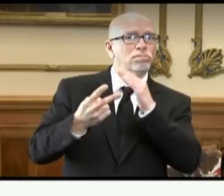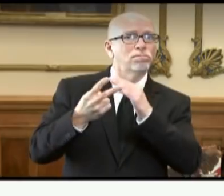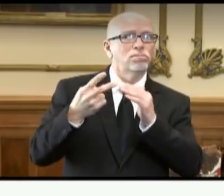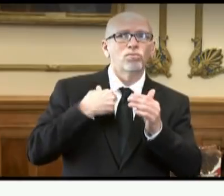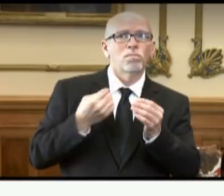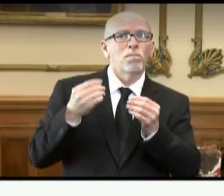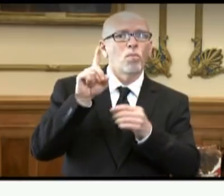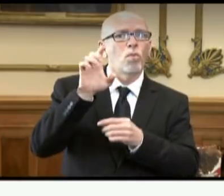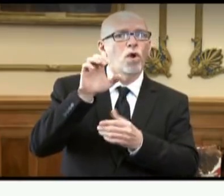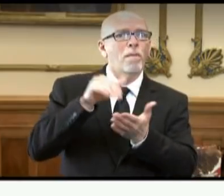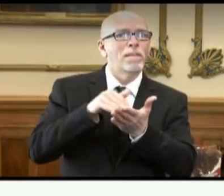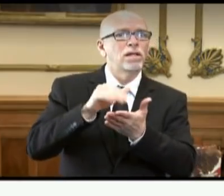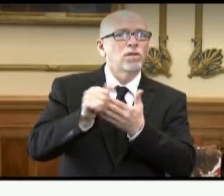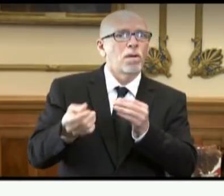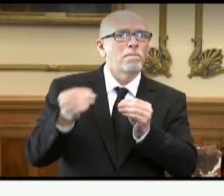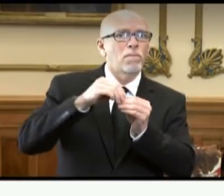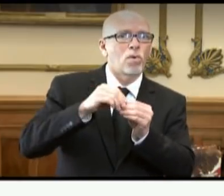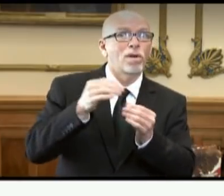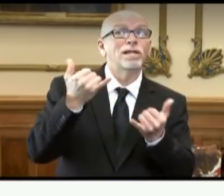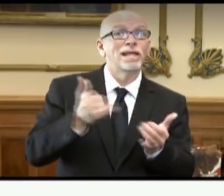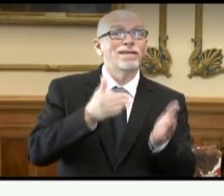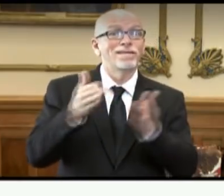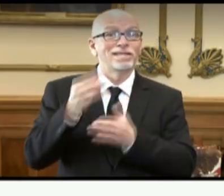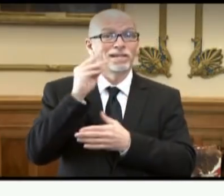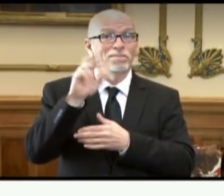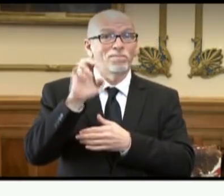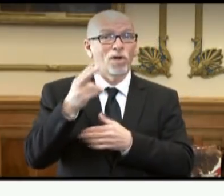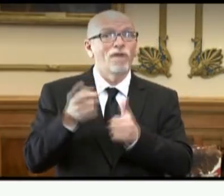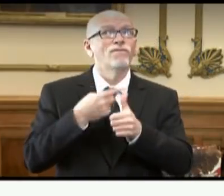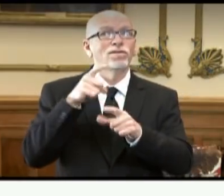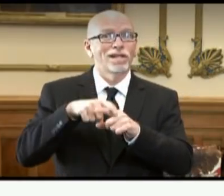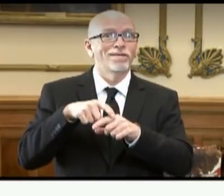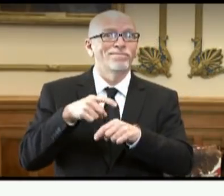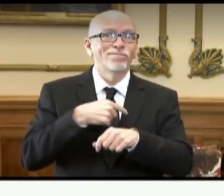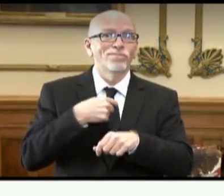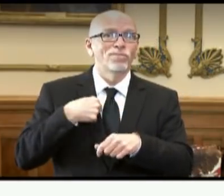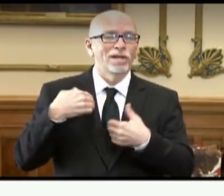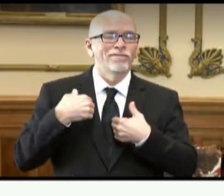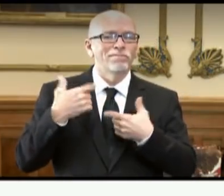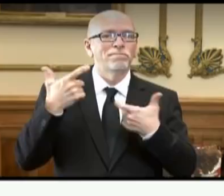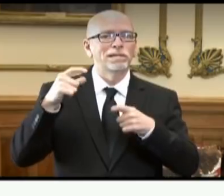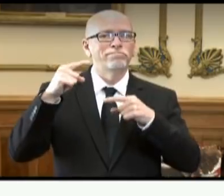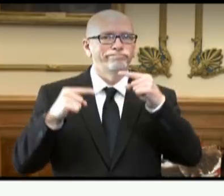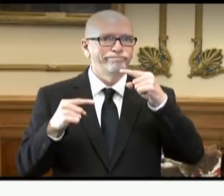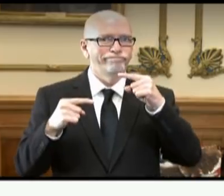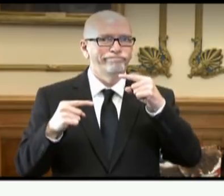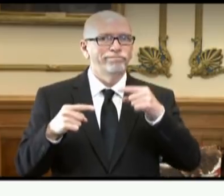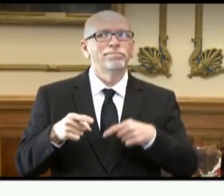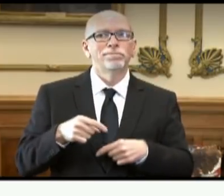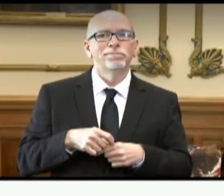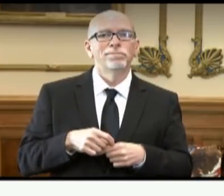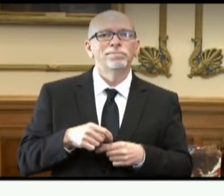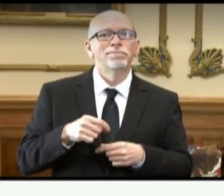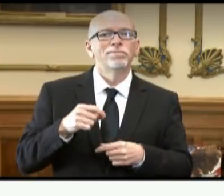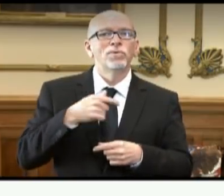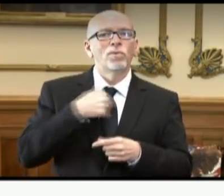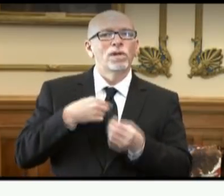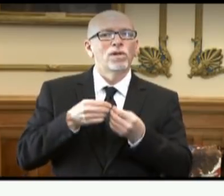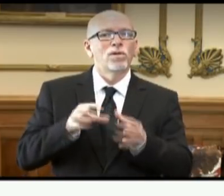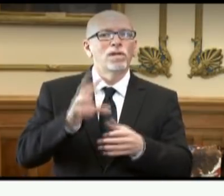THROUGH FEBRUARY WE EXCEEDED OUR FORECAST BY ONE HUNDRED MILLION DOLLARS. BUT IN MARCH YOU'LL SEE WE'VE HAD OUR FIRST